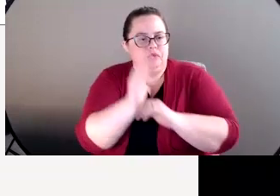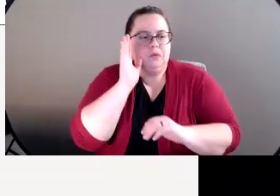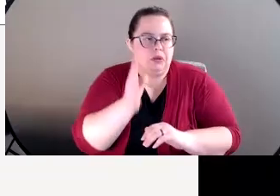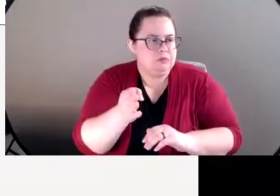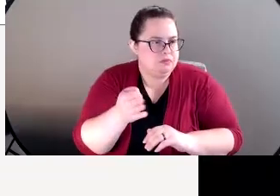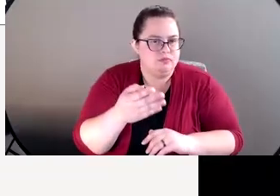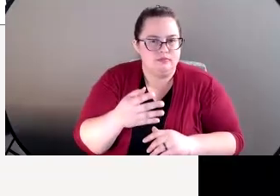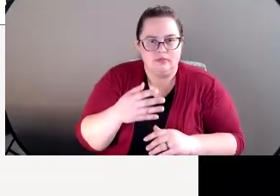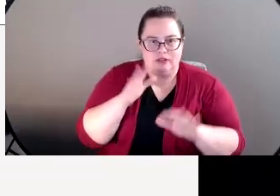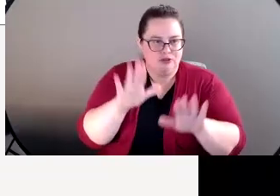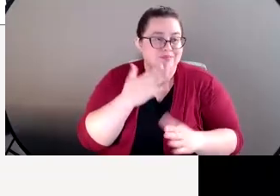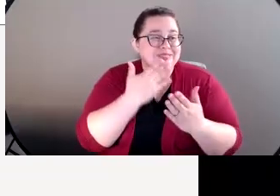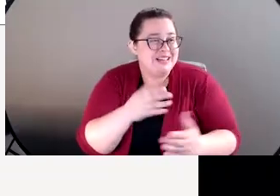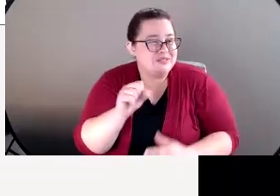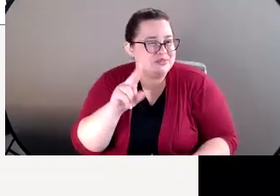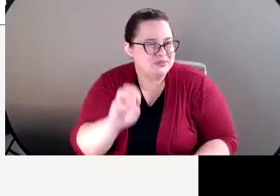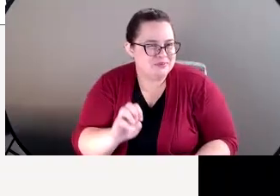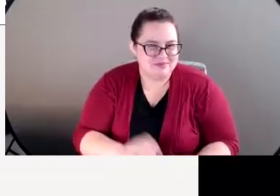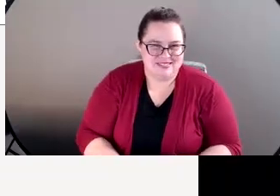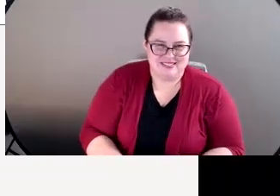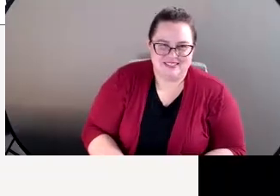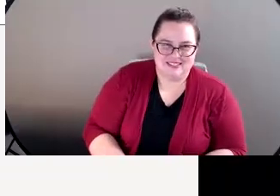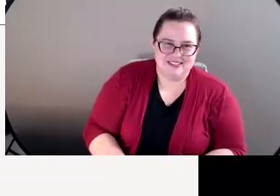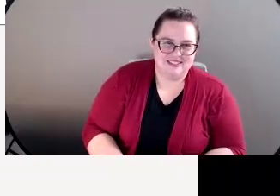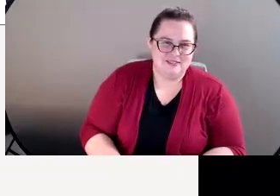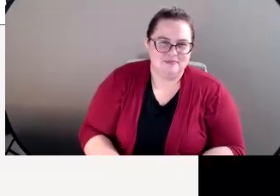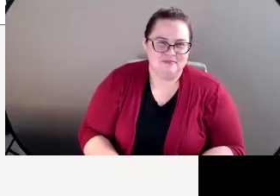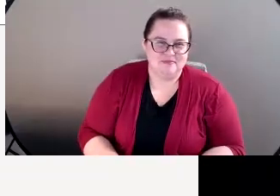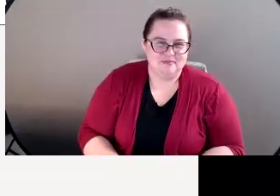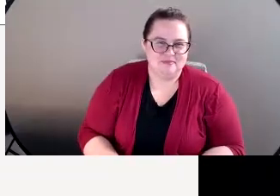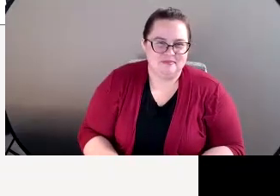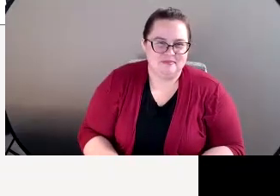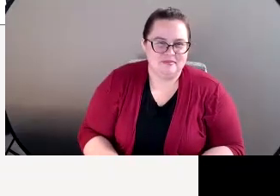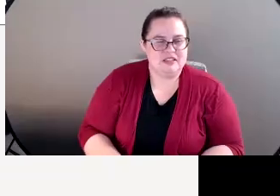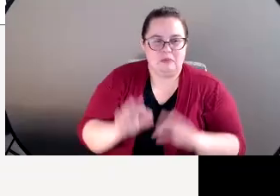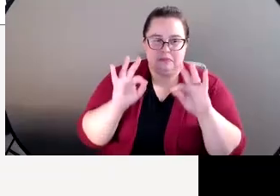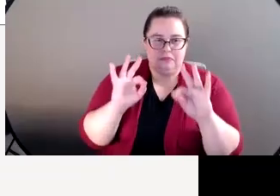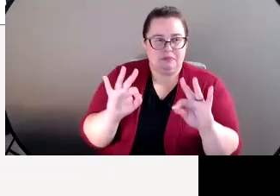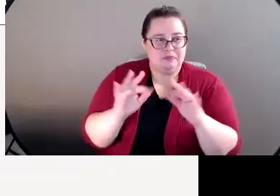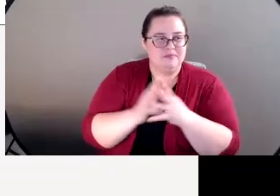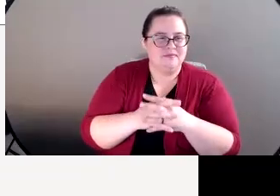That's great. Thank you. Sue. Sounds good. Hey, let me see.